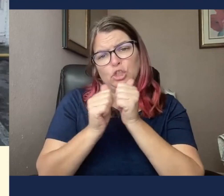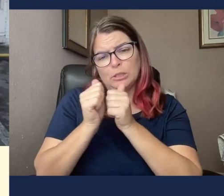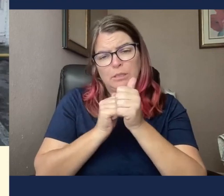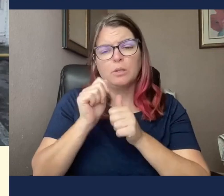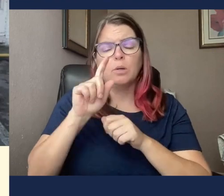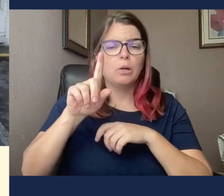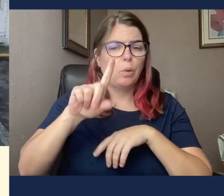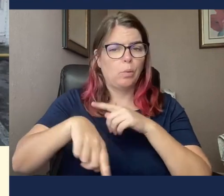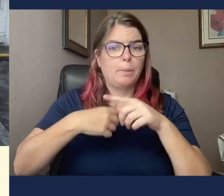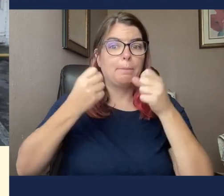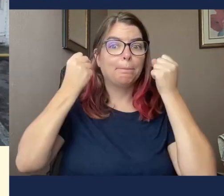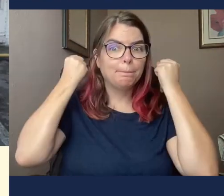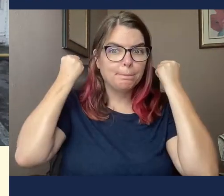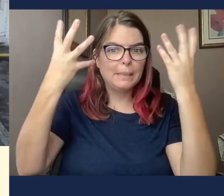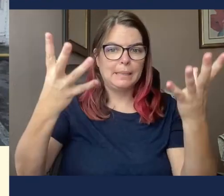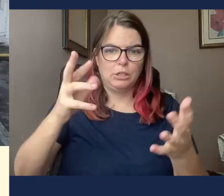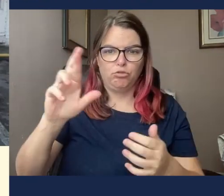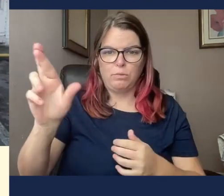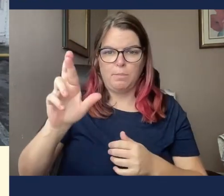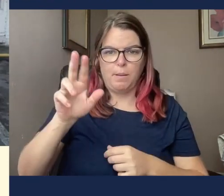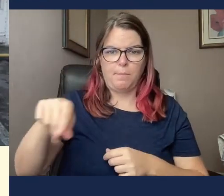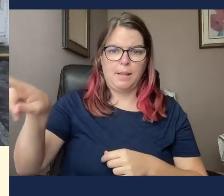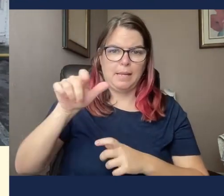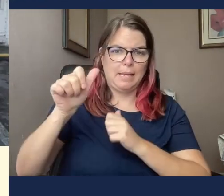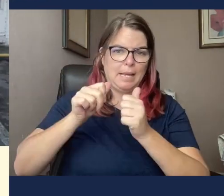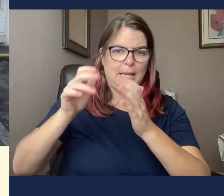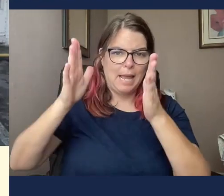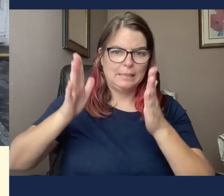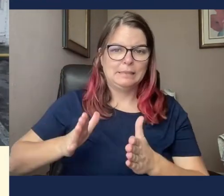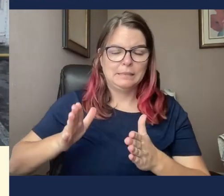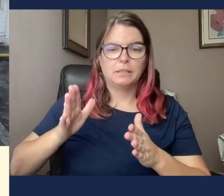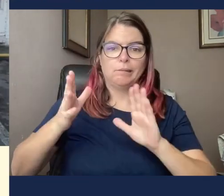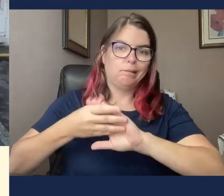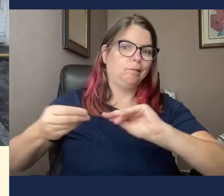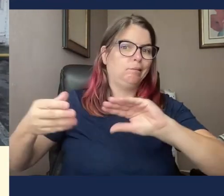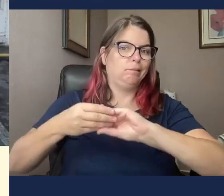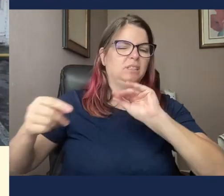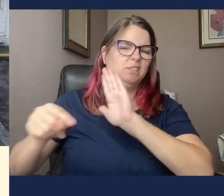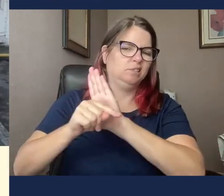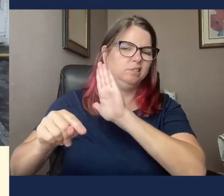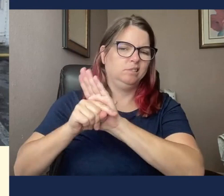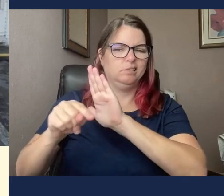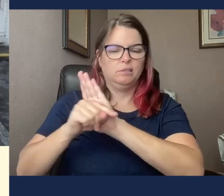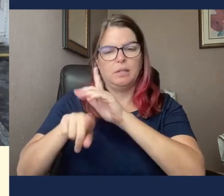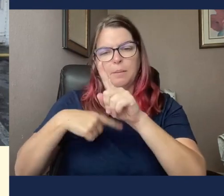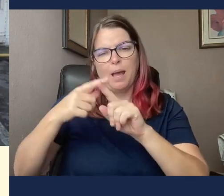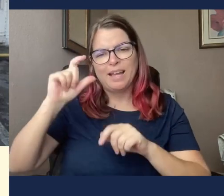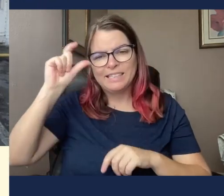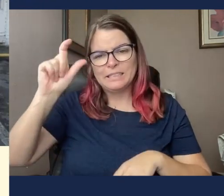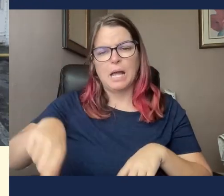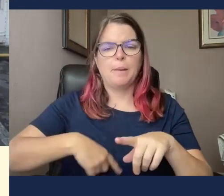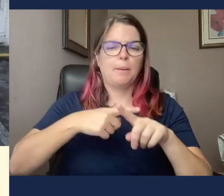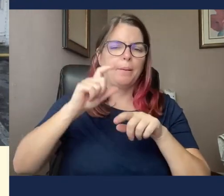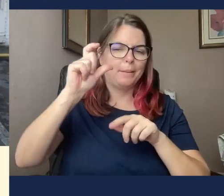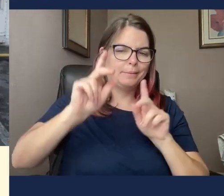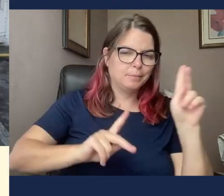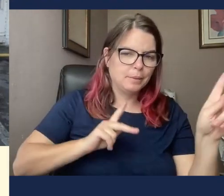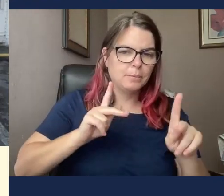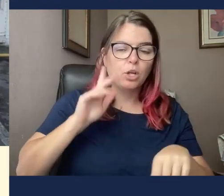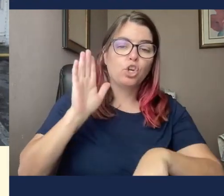feelings to identify your biases. Reflect on them. And acknowledge that even if you don't believe that you're biassed, your subconscious may